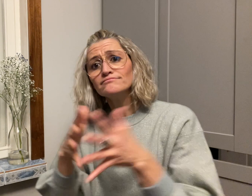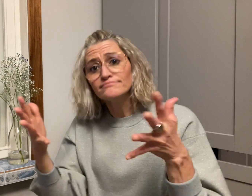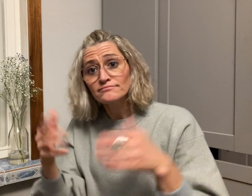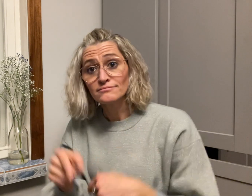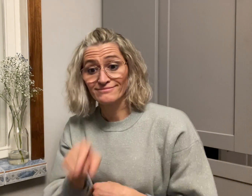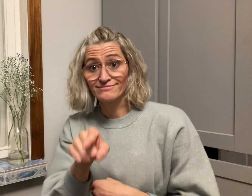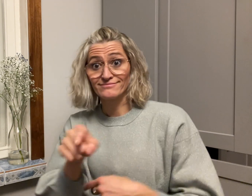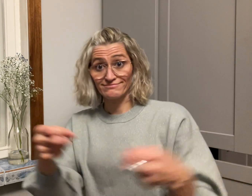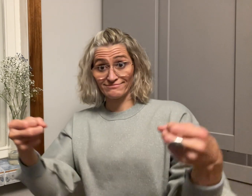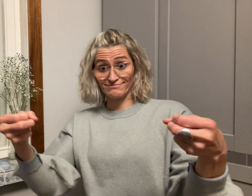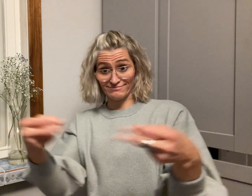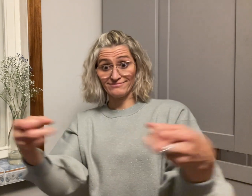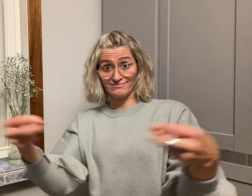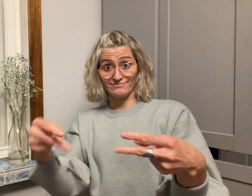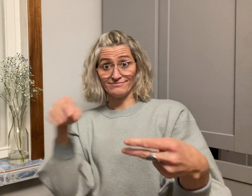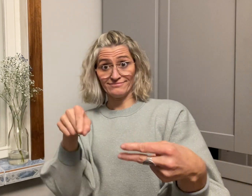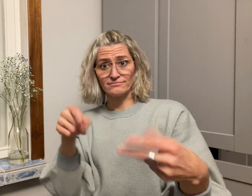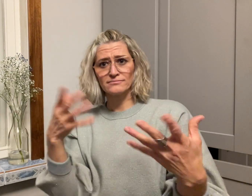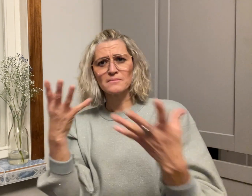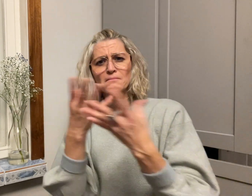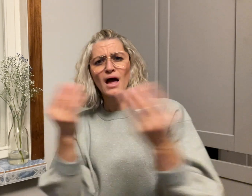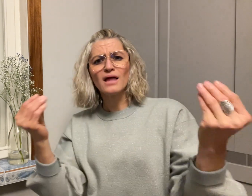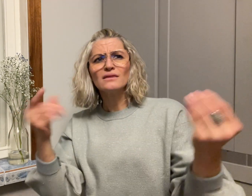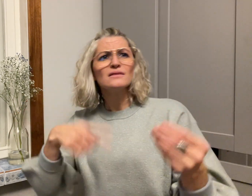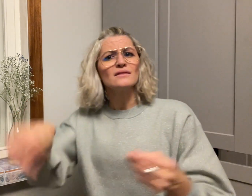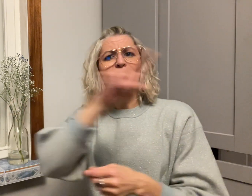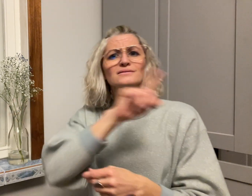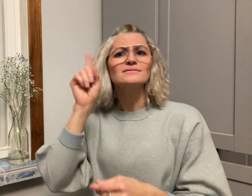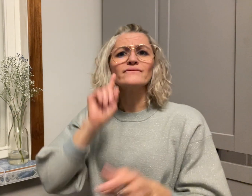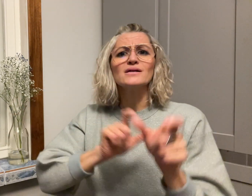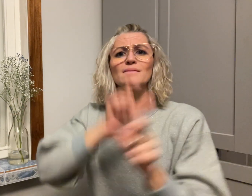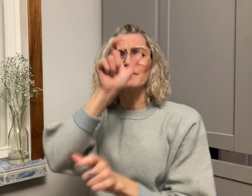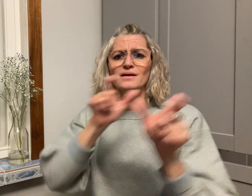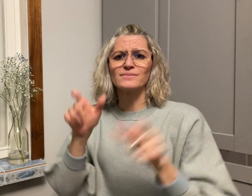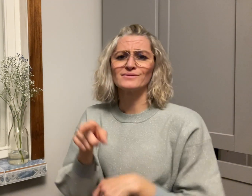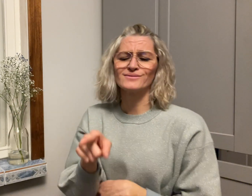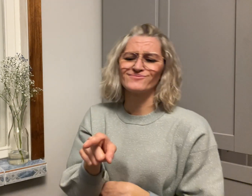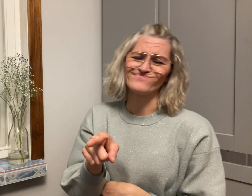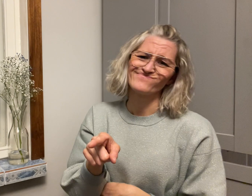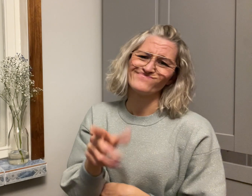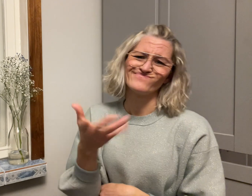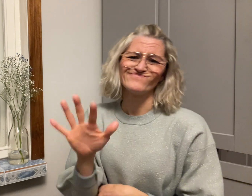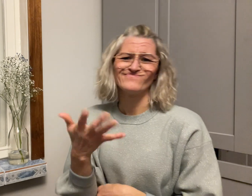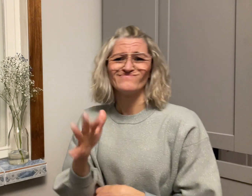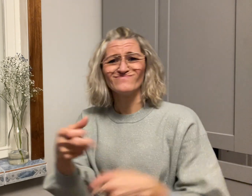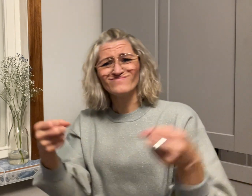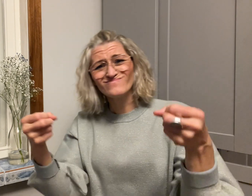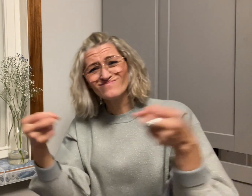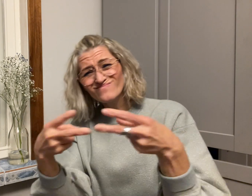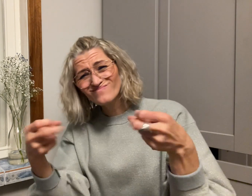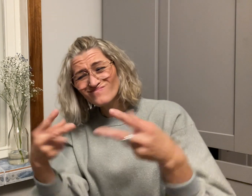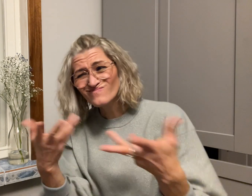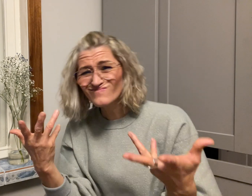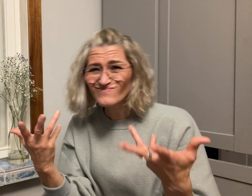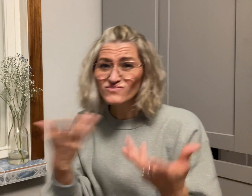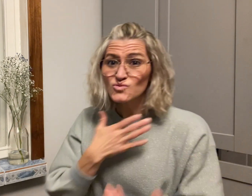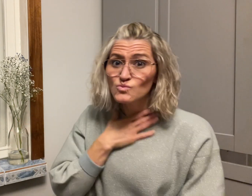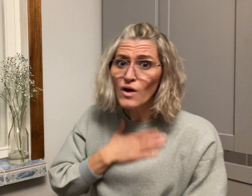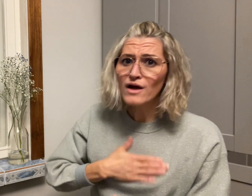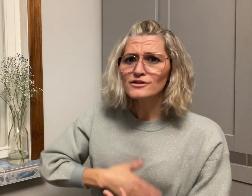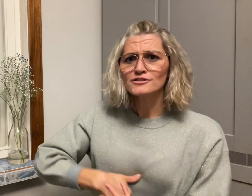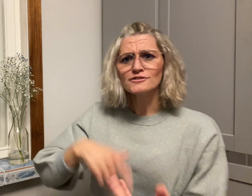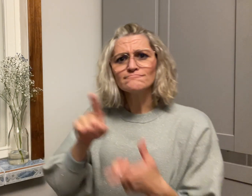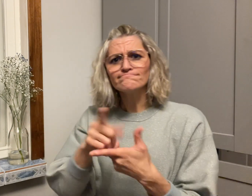broadly regarded as inadequate for engaging with the Deaf